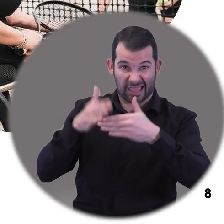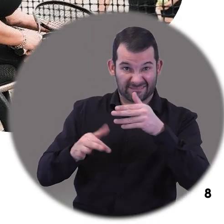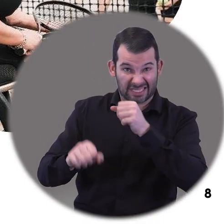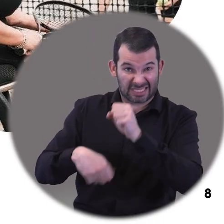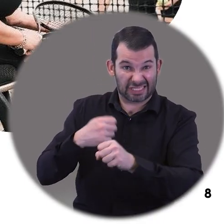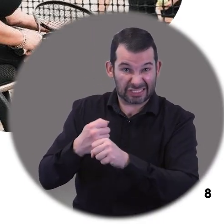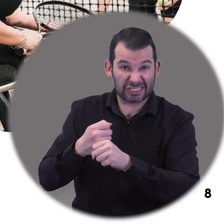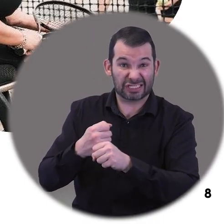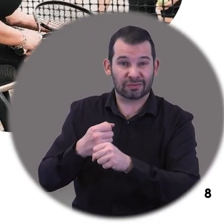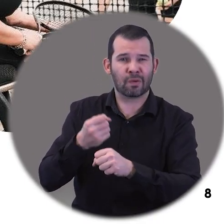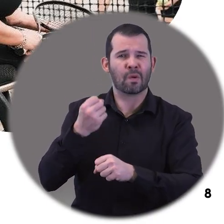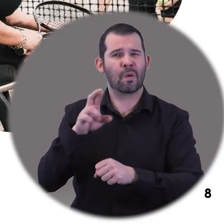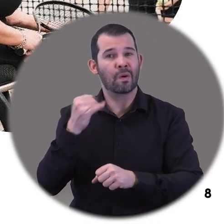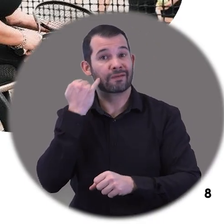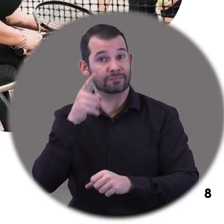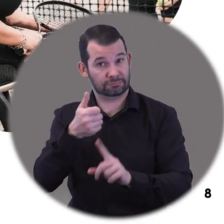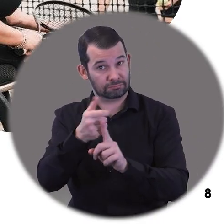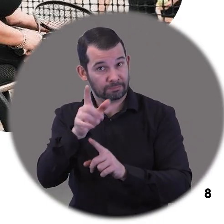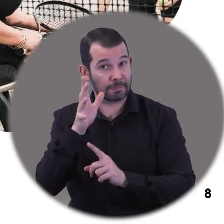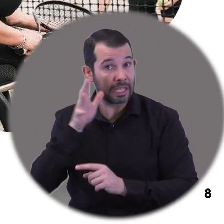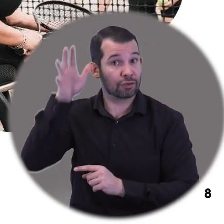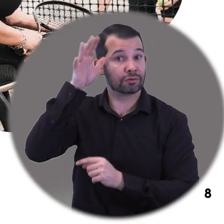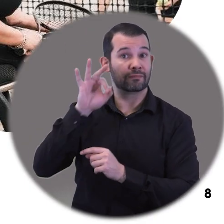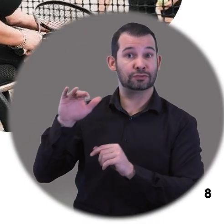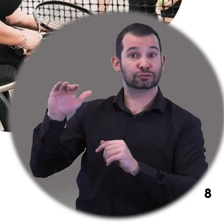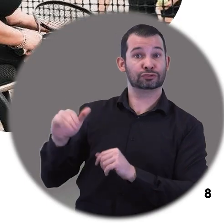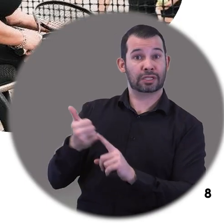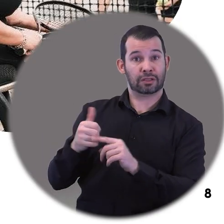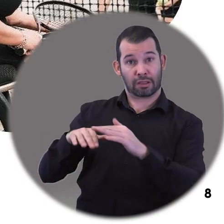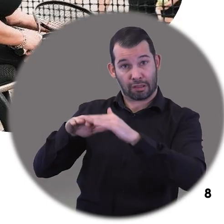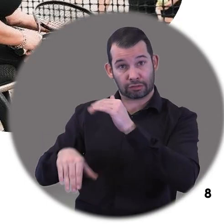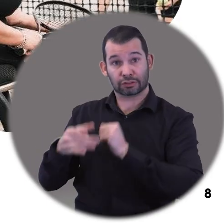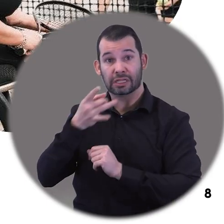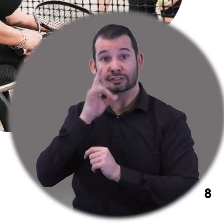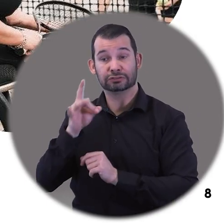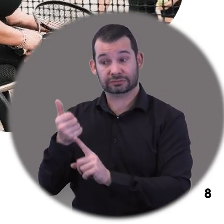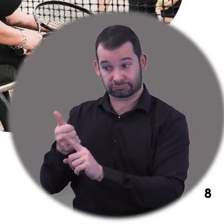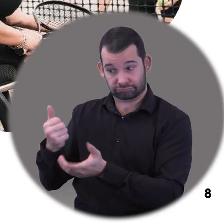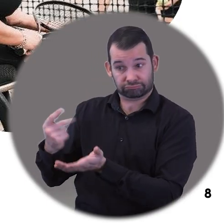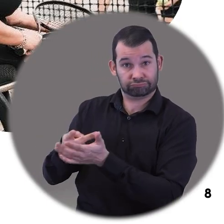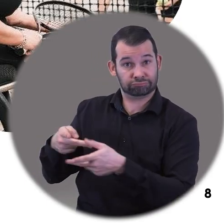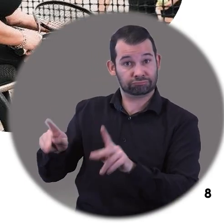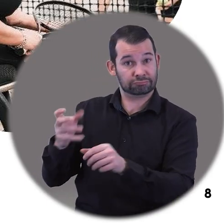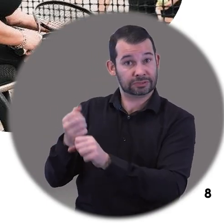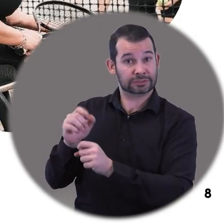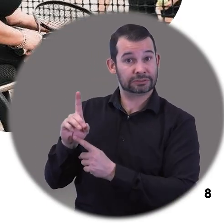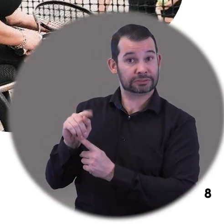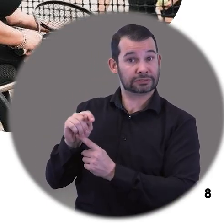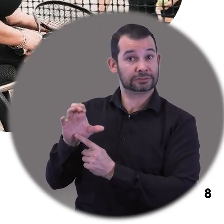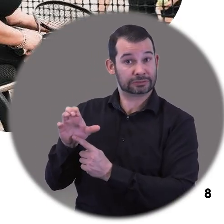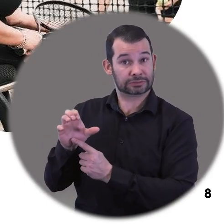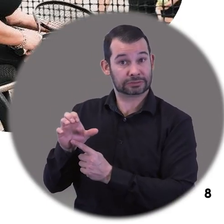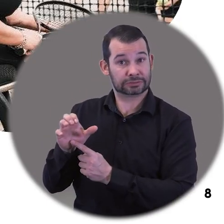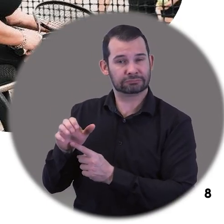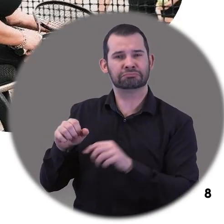or if you are the parent of a child who is under 18 and is eligible for the DTC,